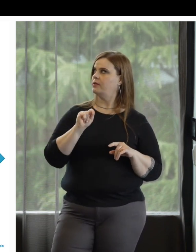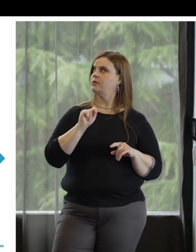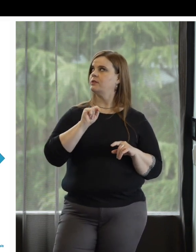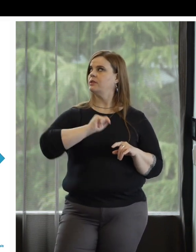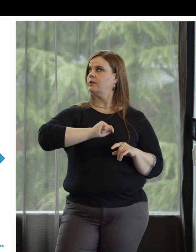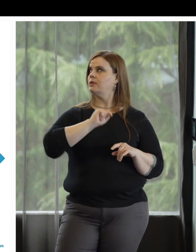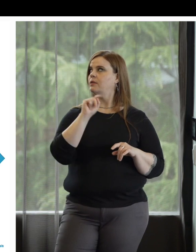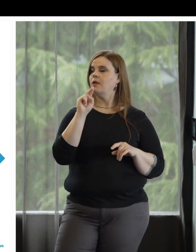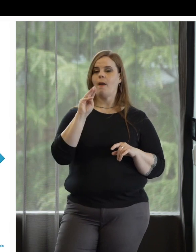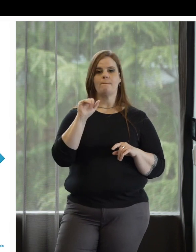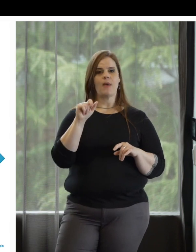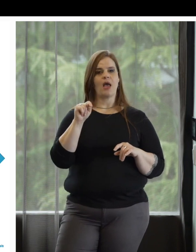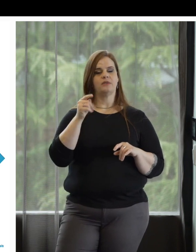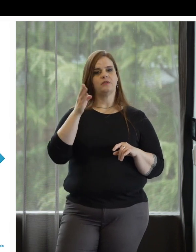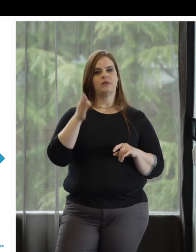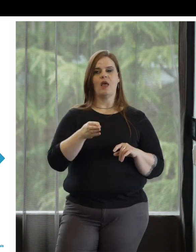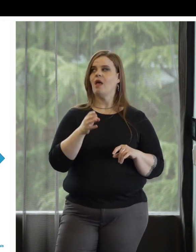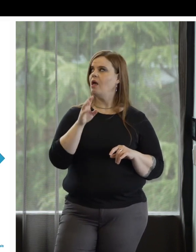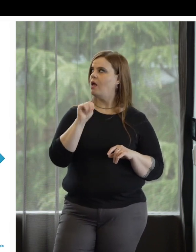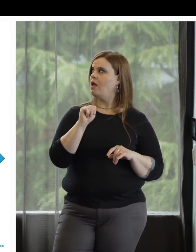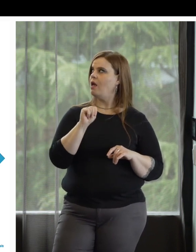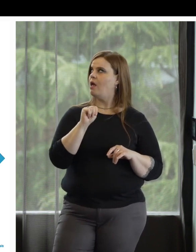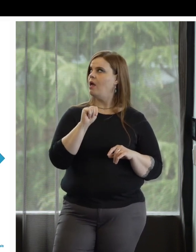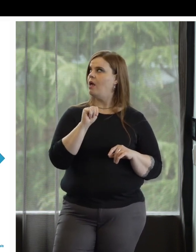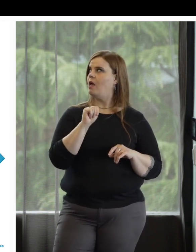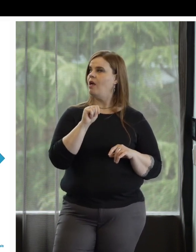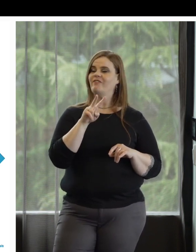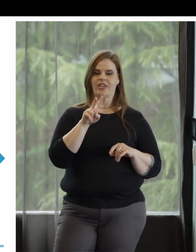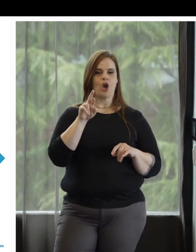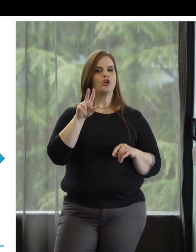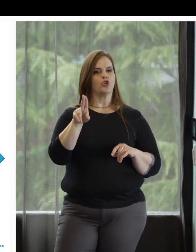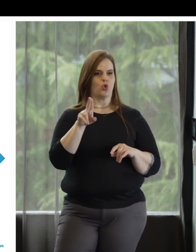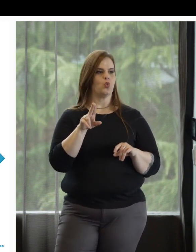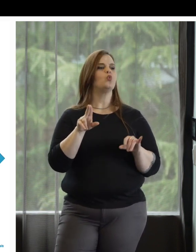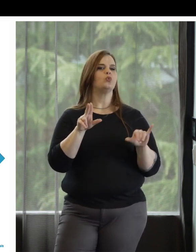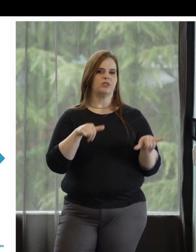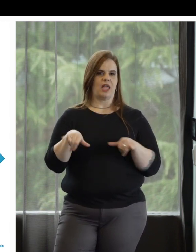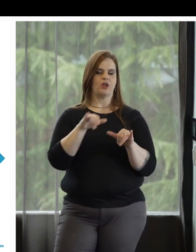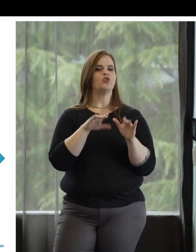ITE MAT / VRU standards development. .